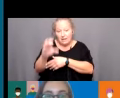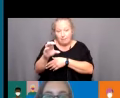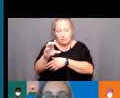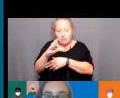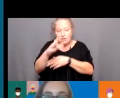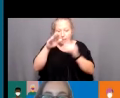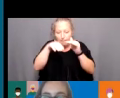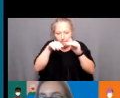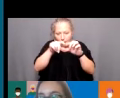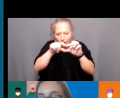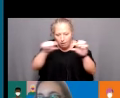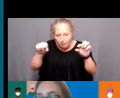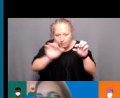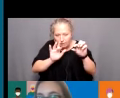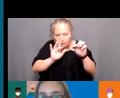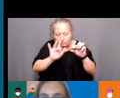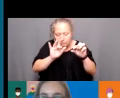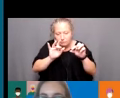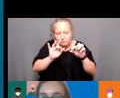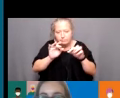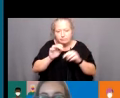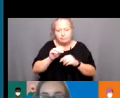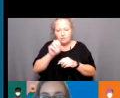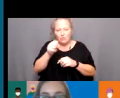Feature along the bottom of your screen as seen on the slide here.